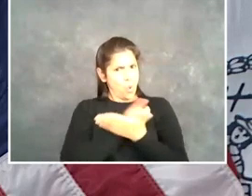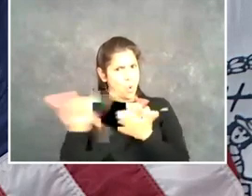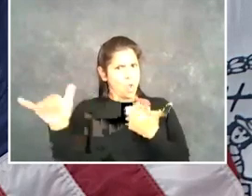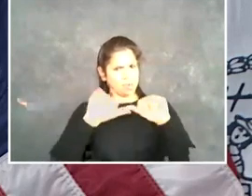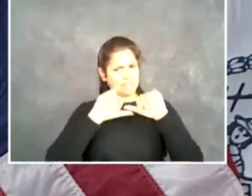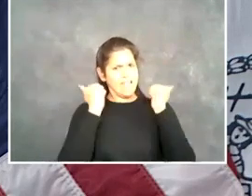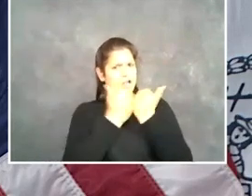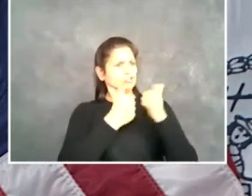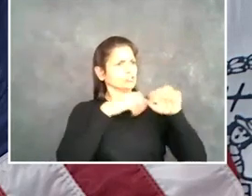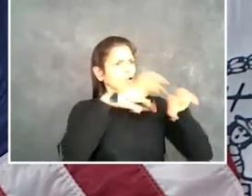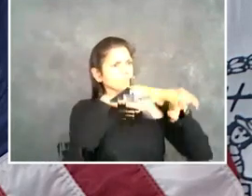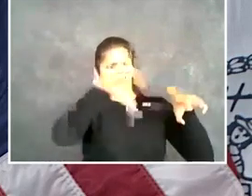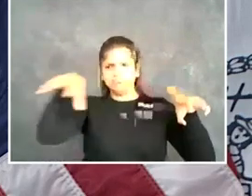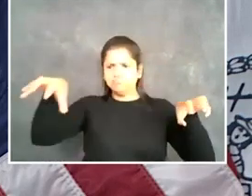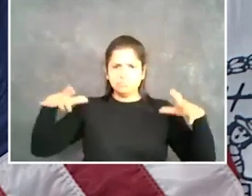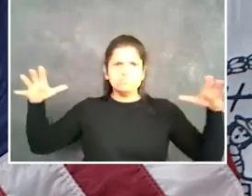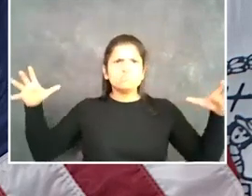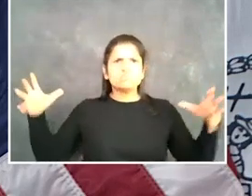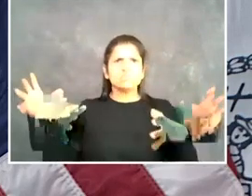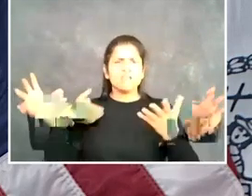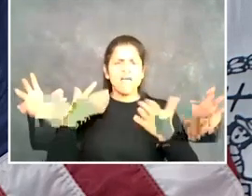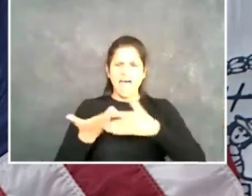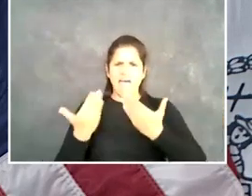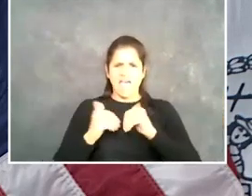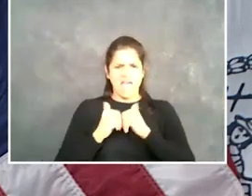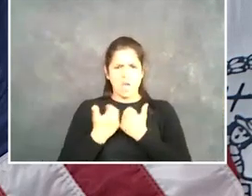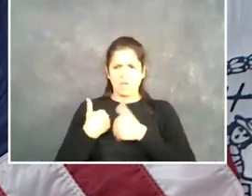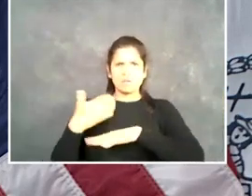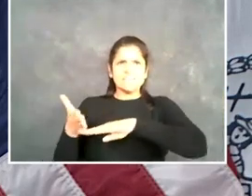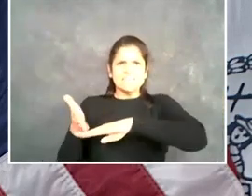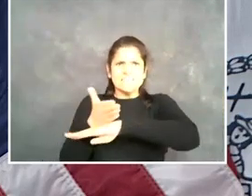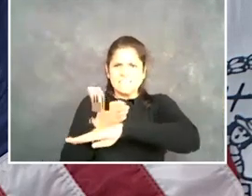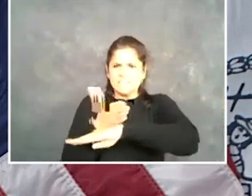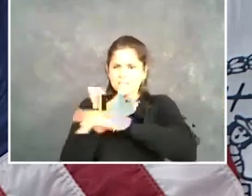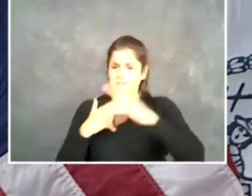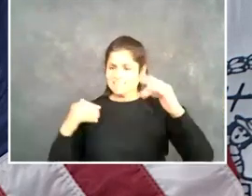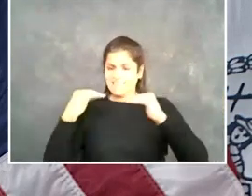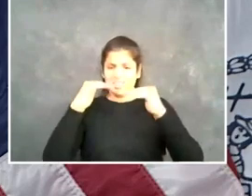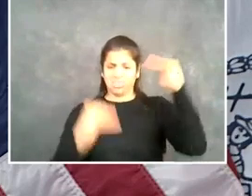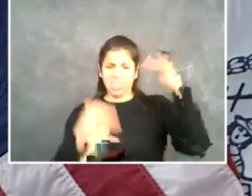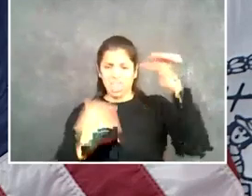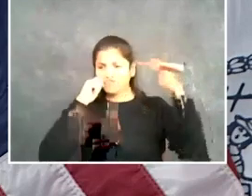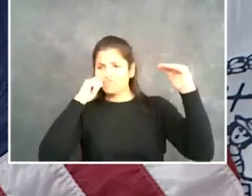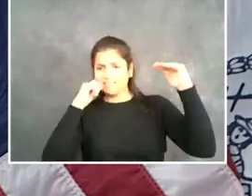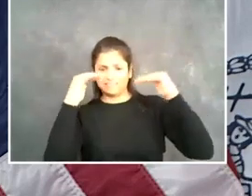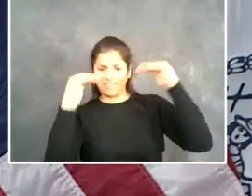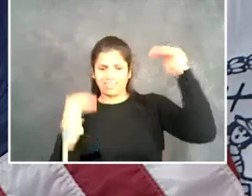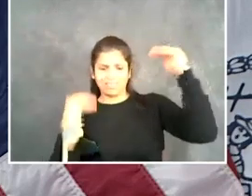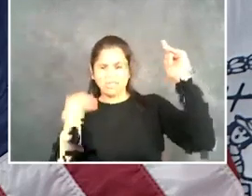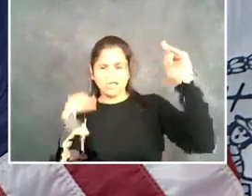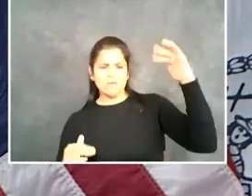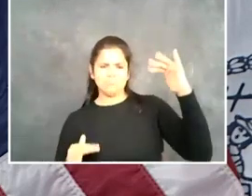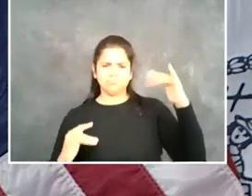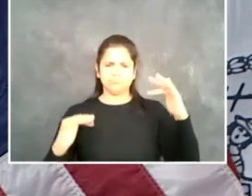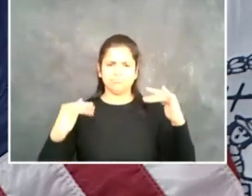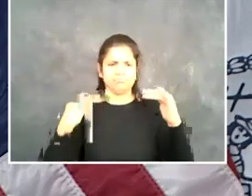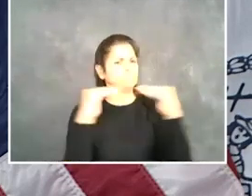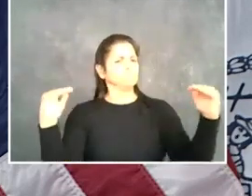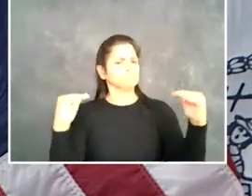CAN BE DONE. TO ENSURE THAT HAPPENS, IT WAS